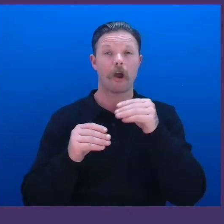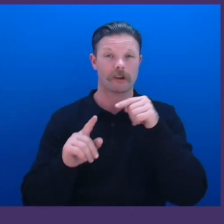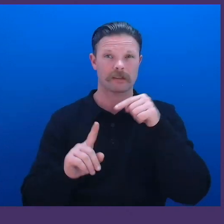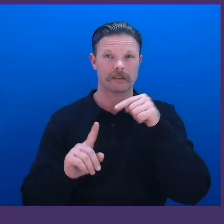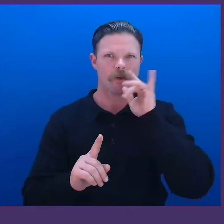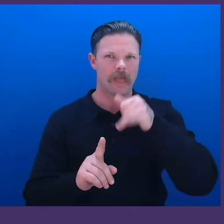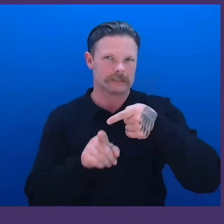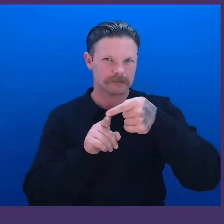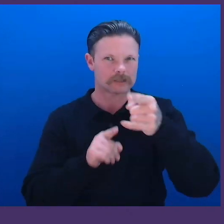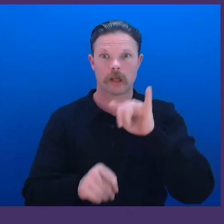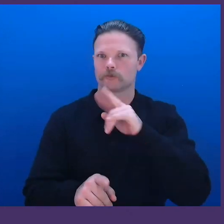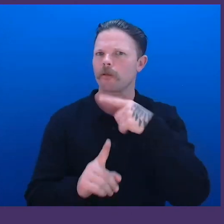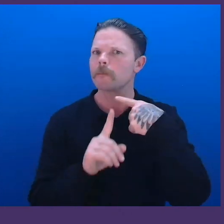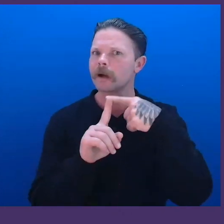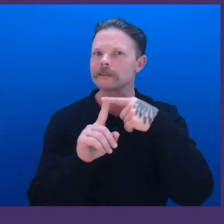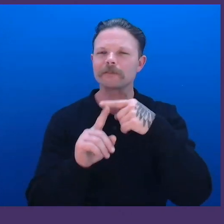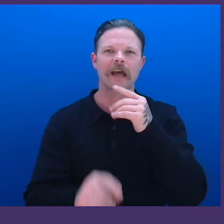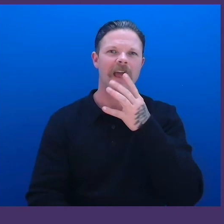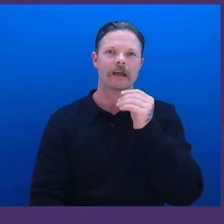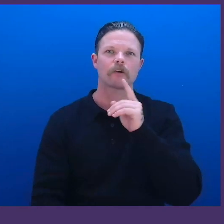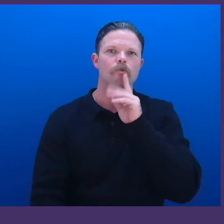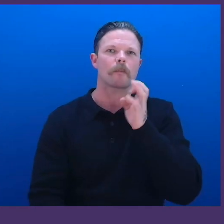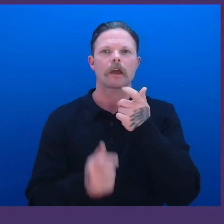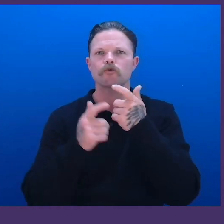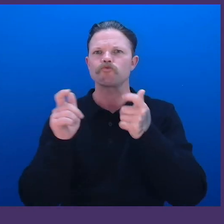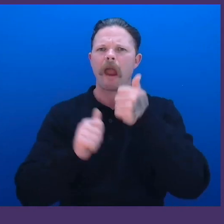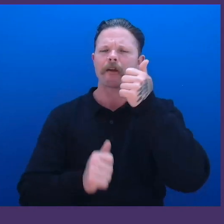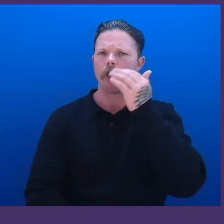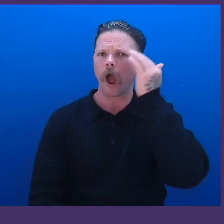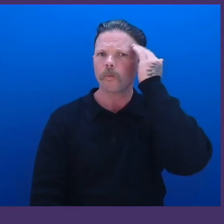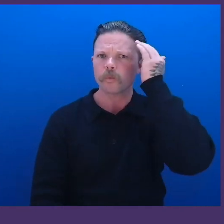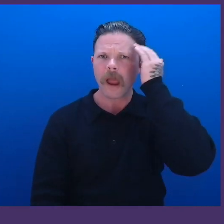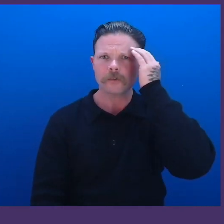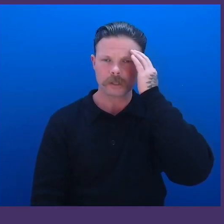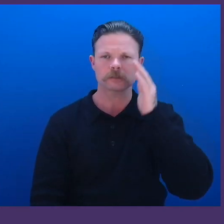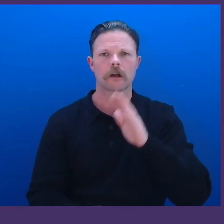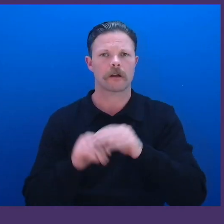and also there will be greater awareness among society on accessibility.